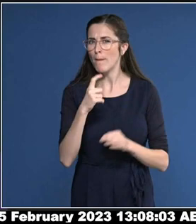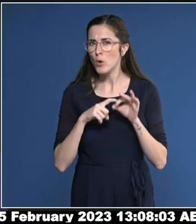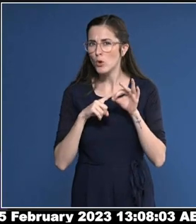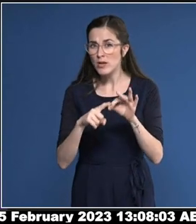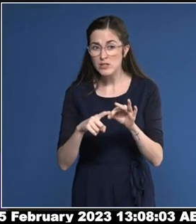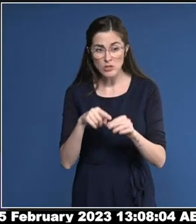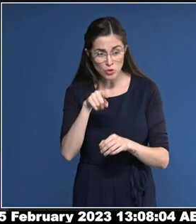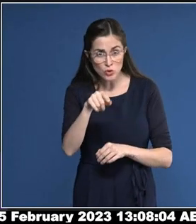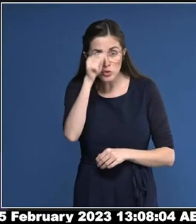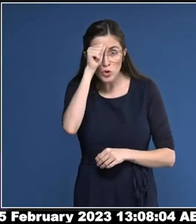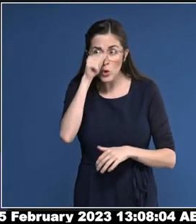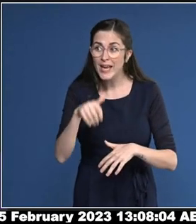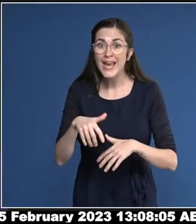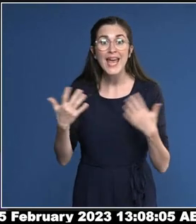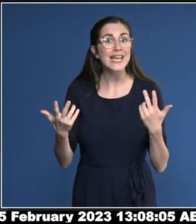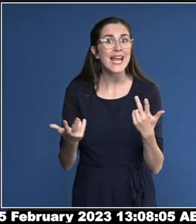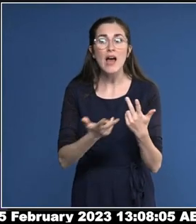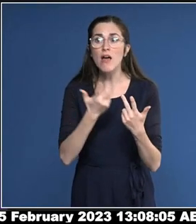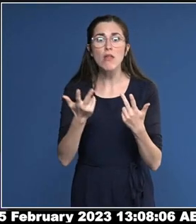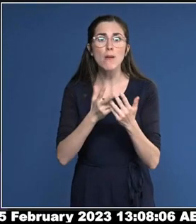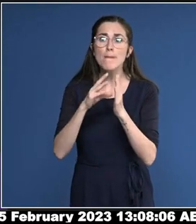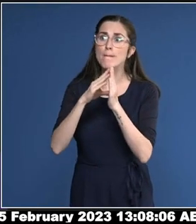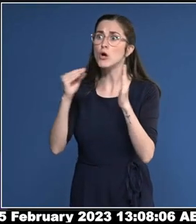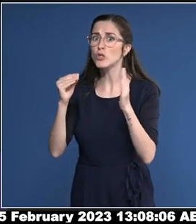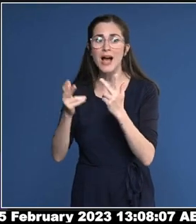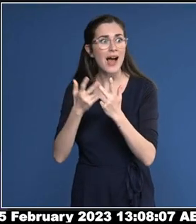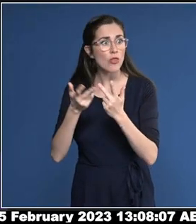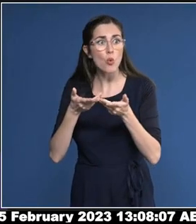that other disability service organisations might be doing in that respect?